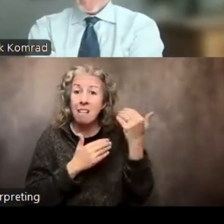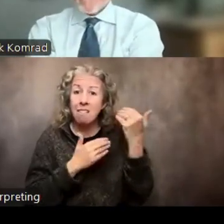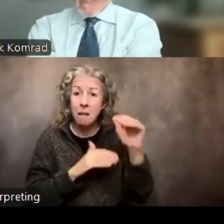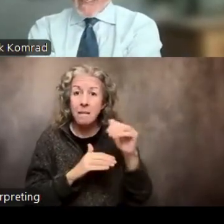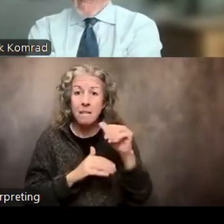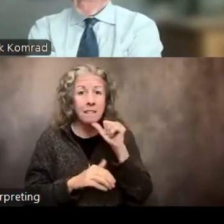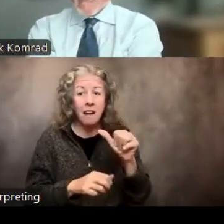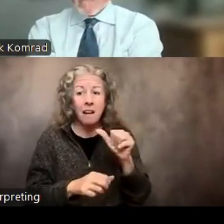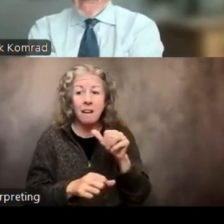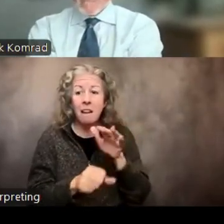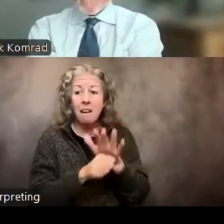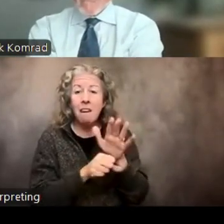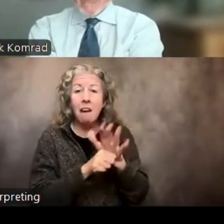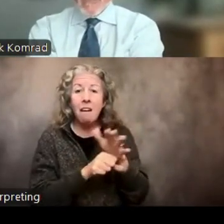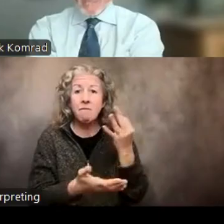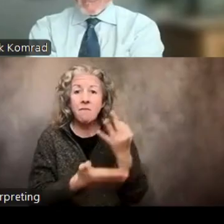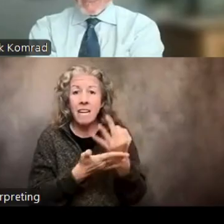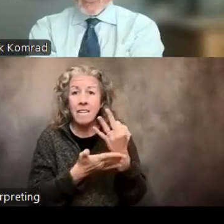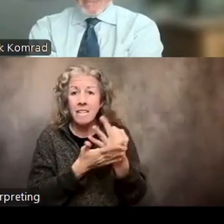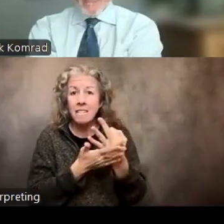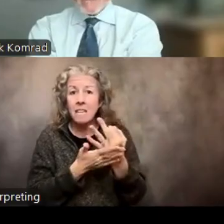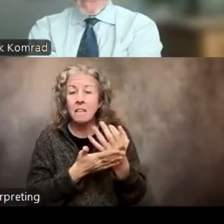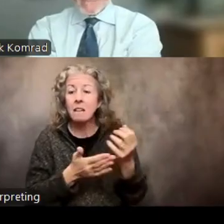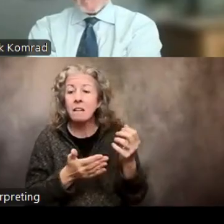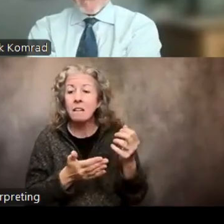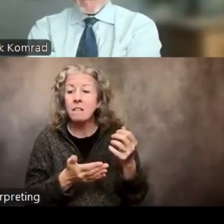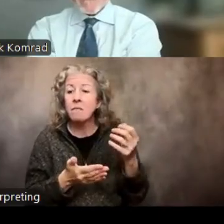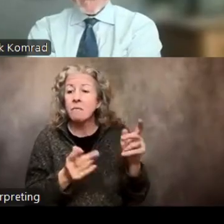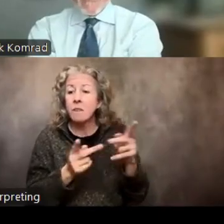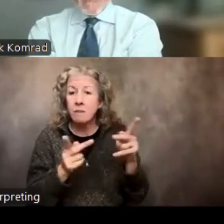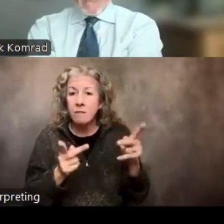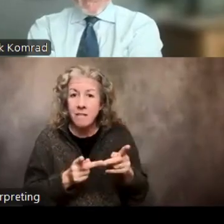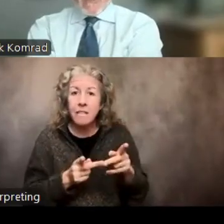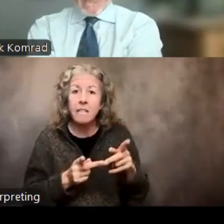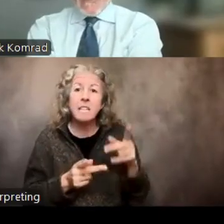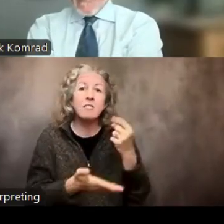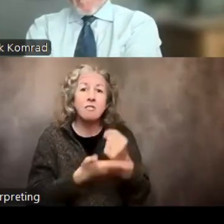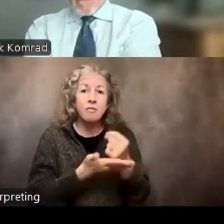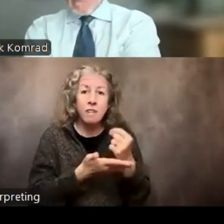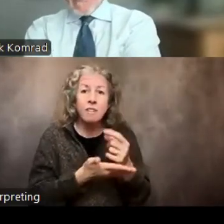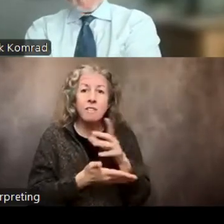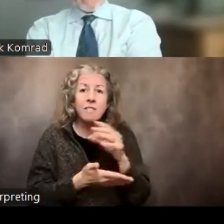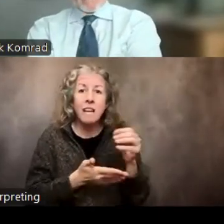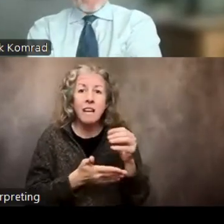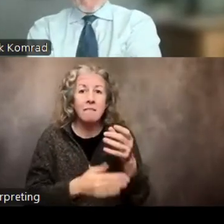financing. Facilities treaters and experts financing are a big